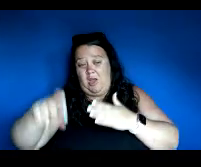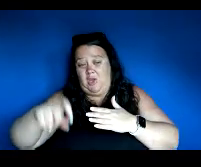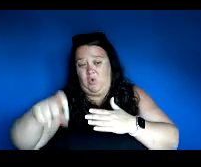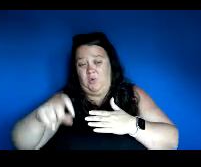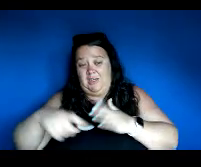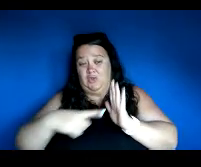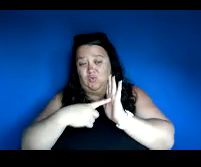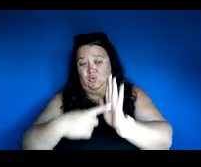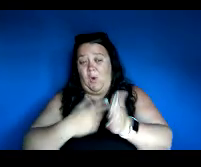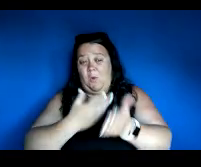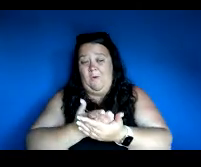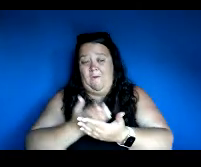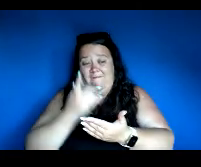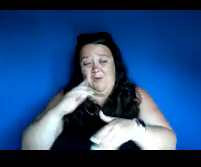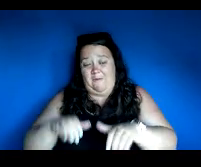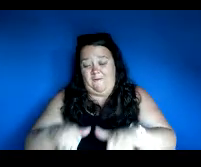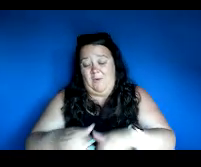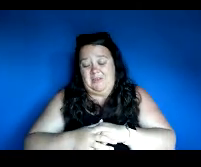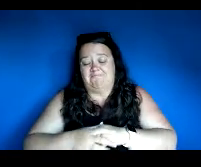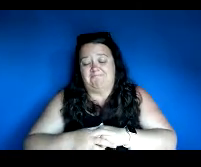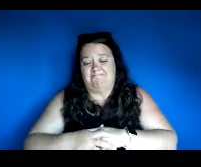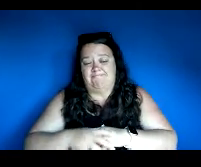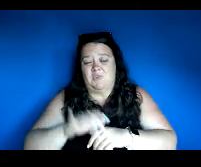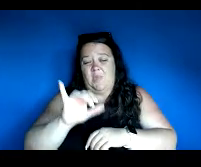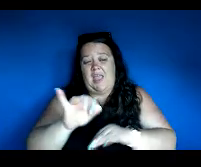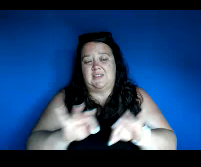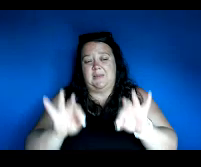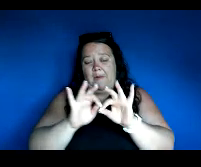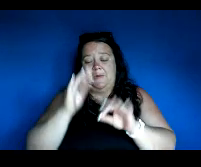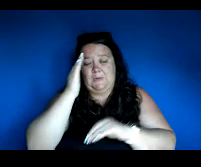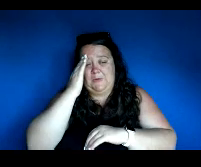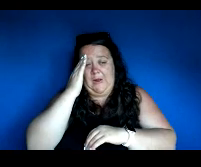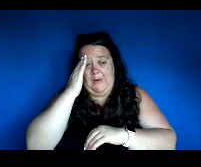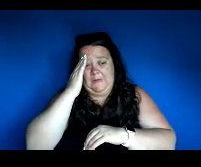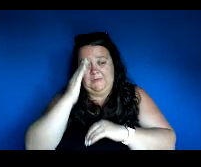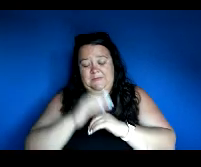in terms of your performance. So that's another really important thing, I think, is important to know.